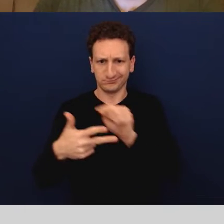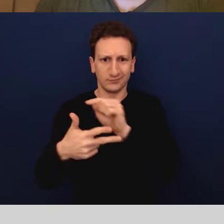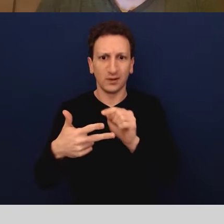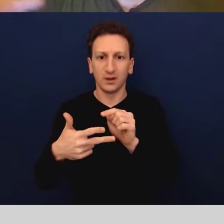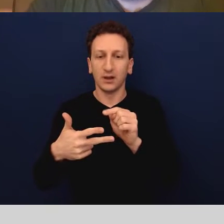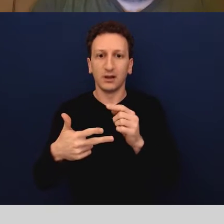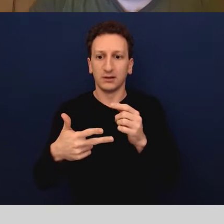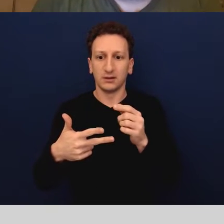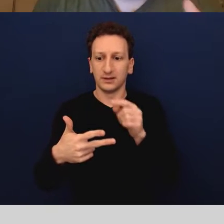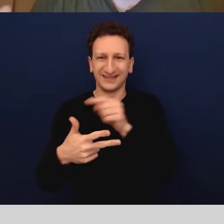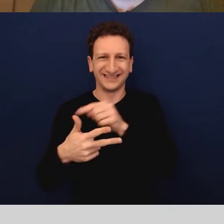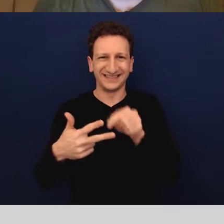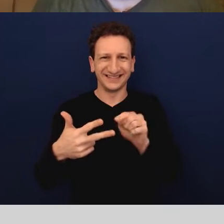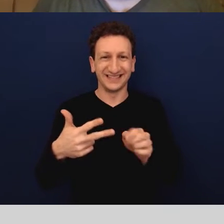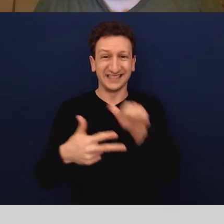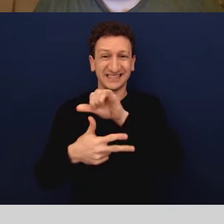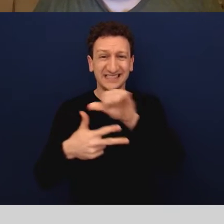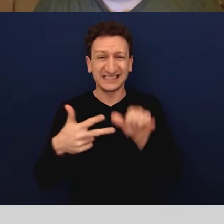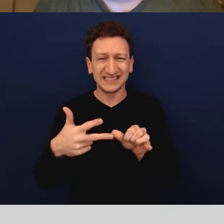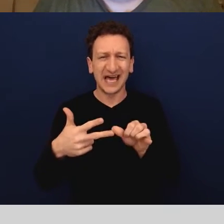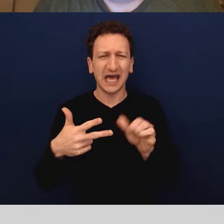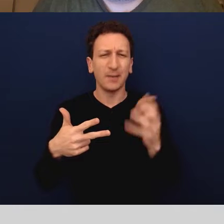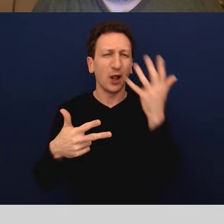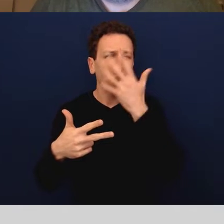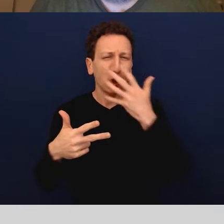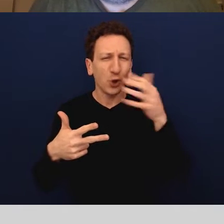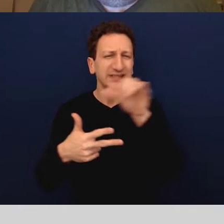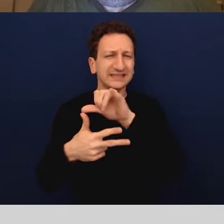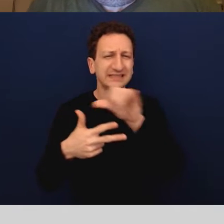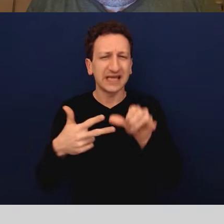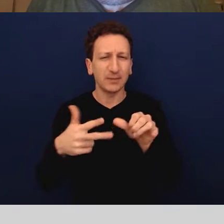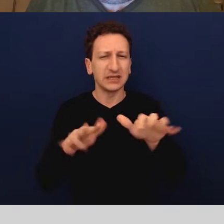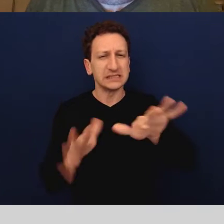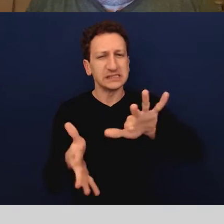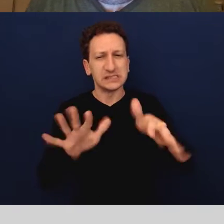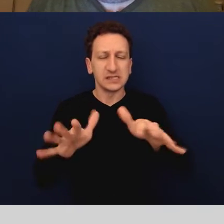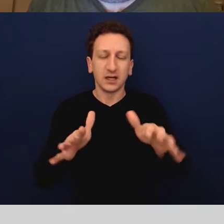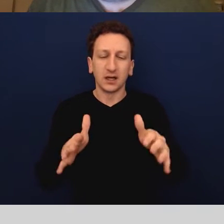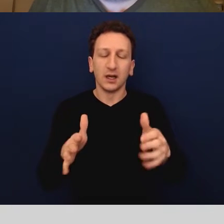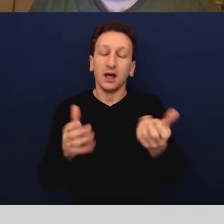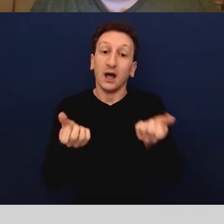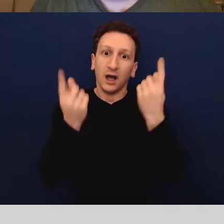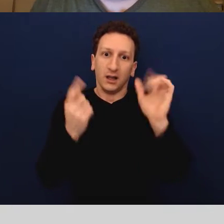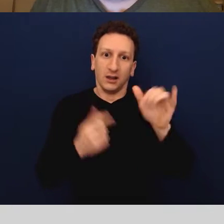with the whole thing, it's more or less the same. And these are very vague things.